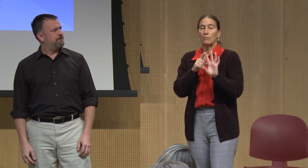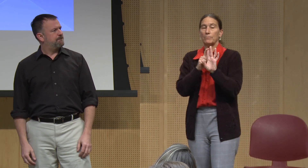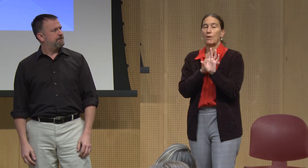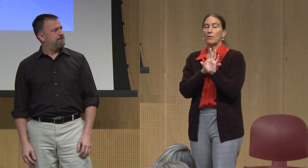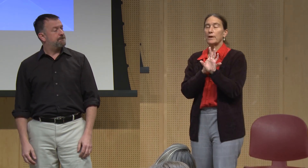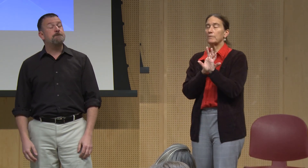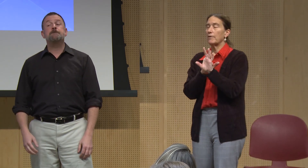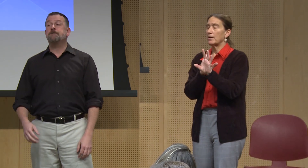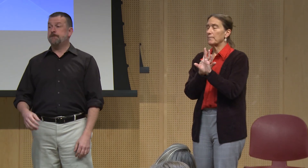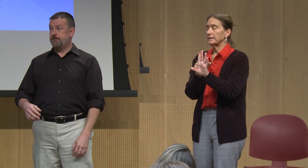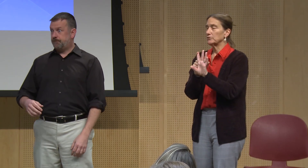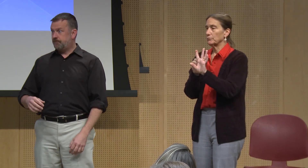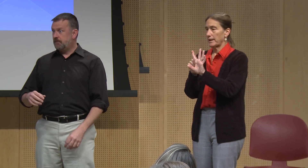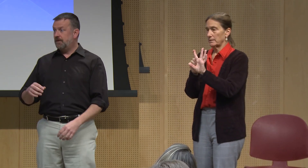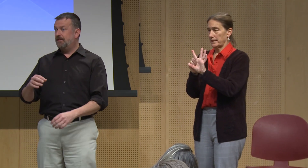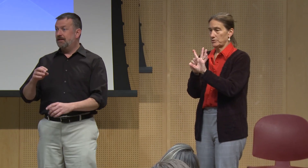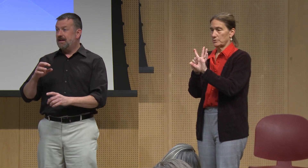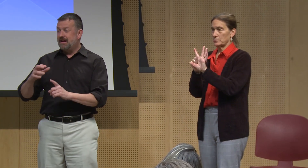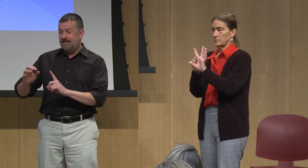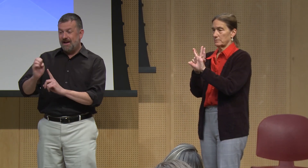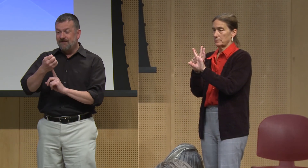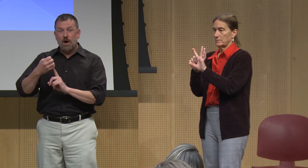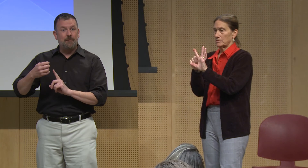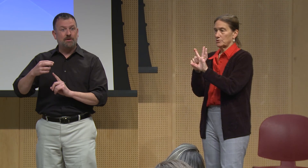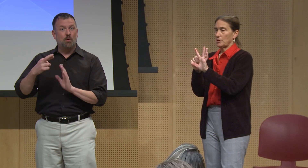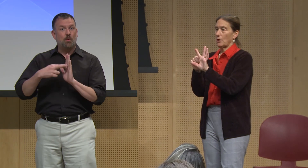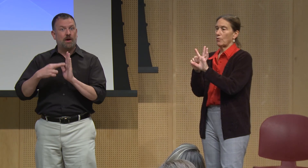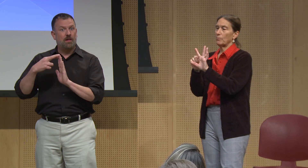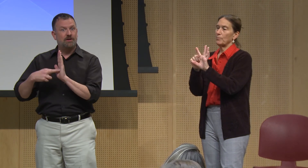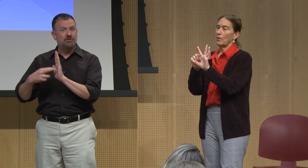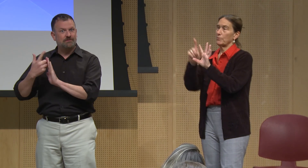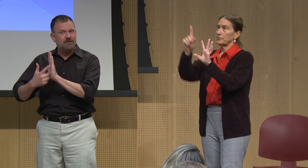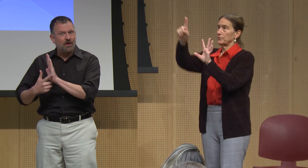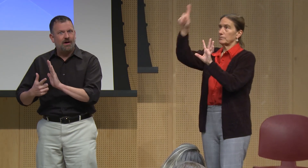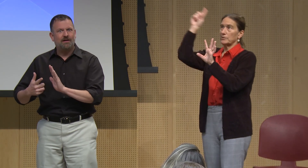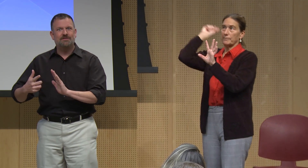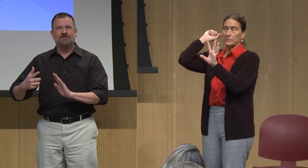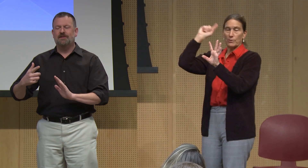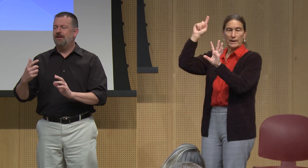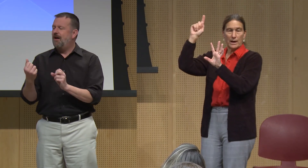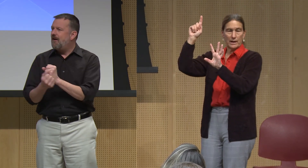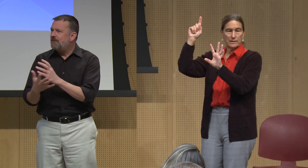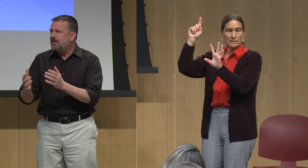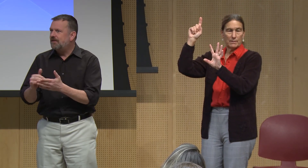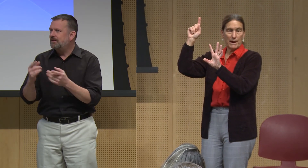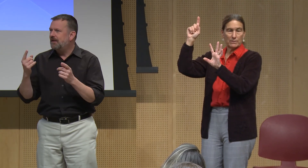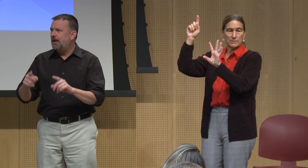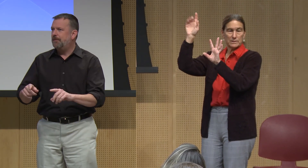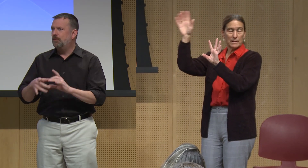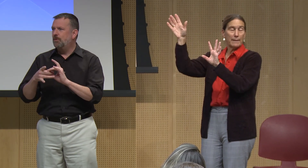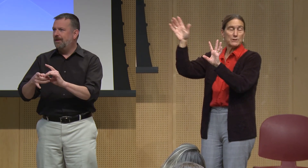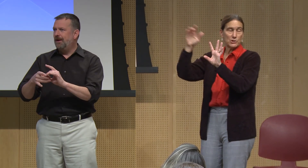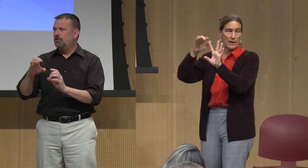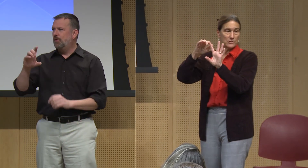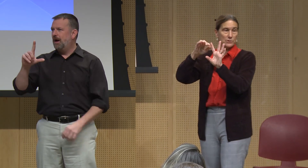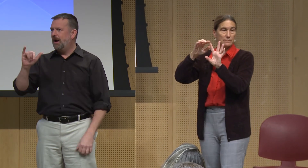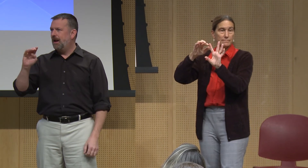ALL THE ENVIRONMENTAL REGULATIONS. SO ALL THE STUFF THAT'S GOING ON ABOUT CLIMATE CHANGE.